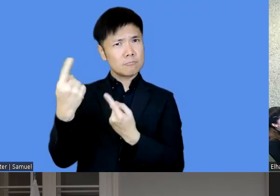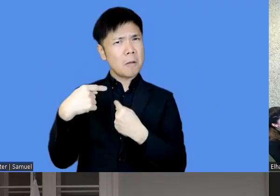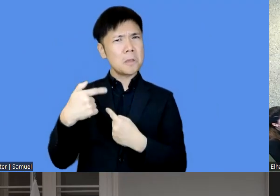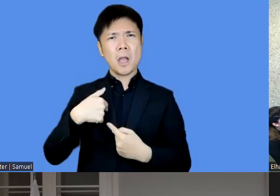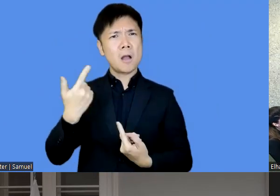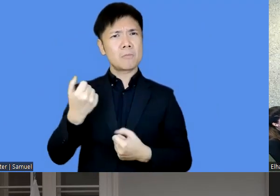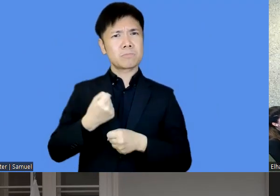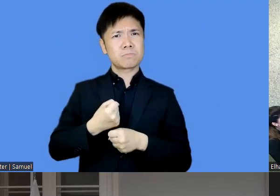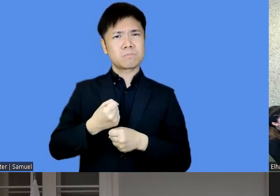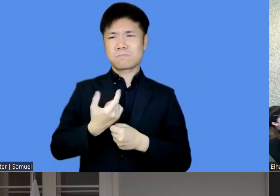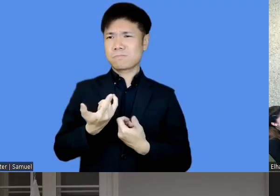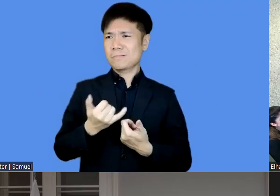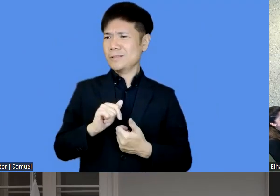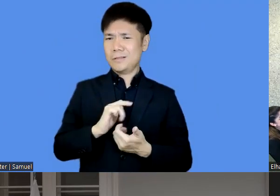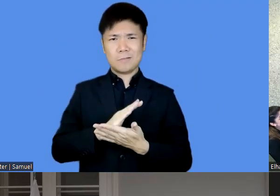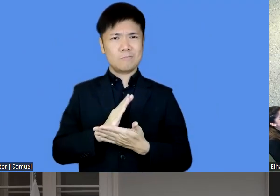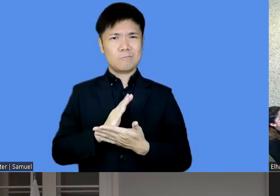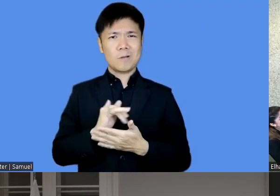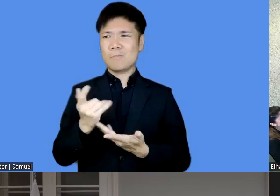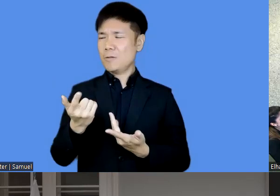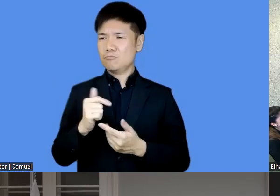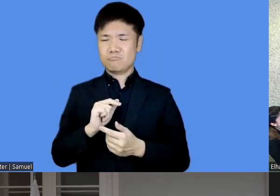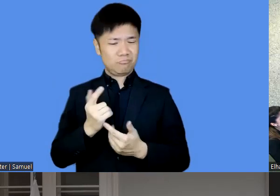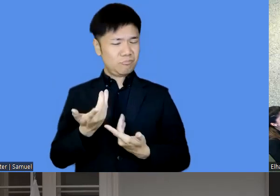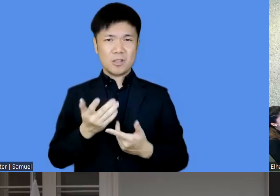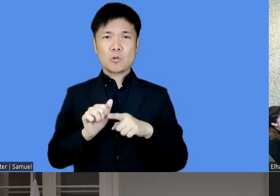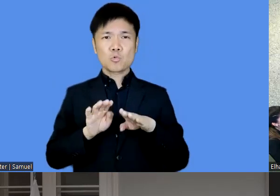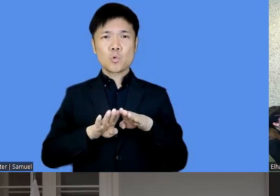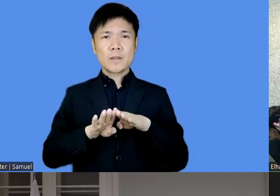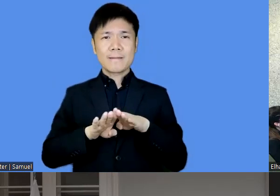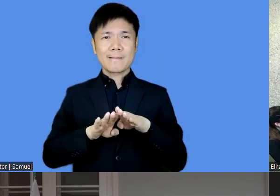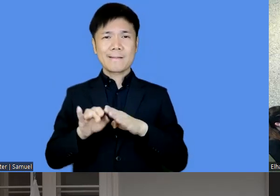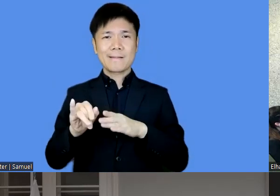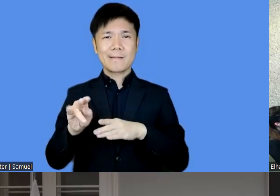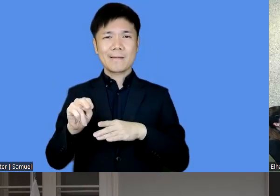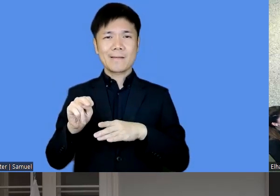a U.N. agency but what we can do and my suggestion was even if you are like sometimes assigned